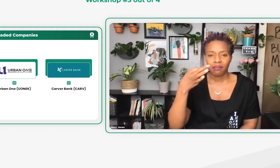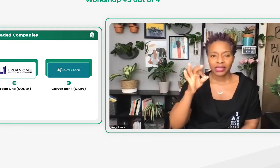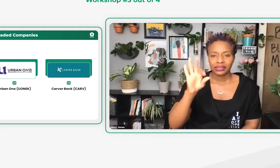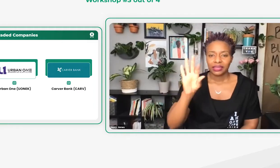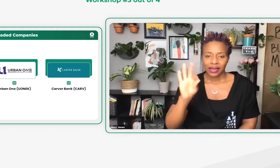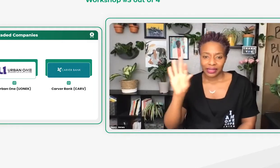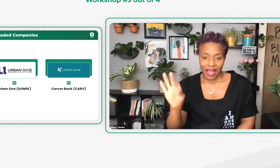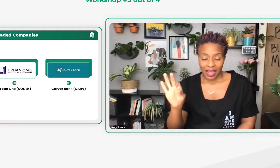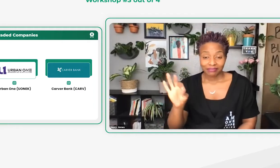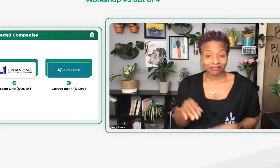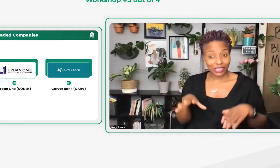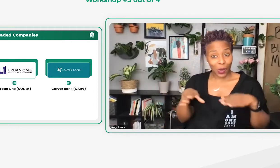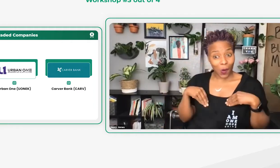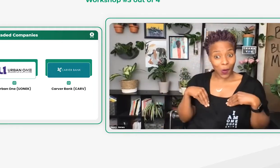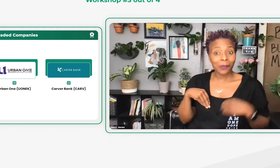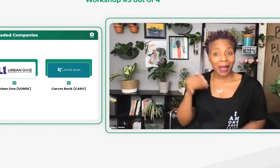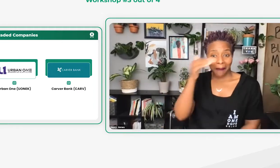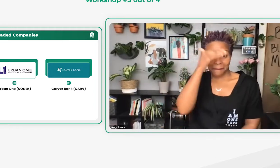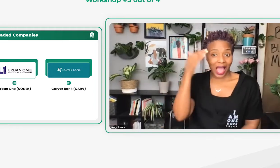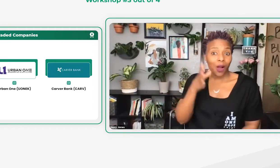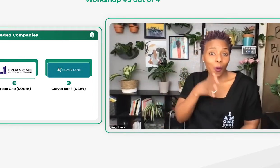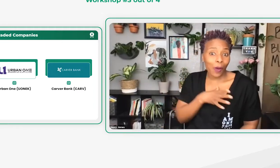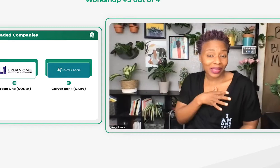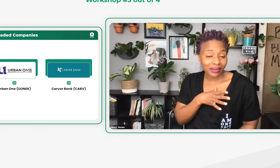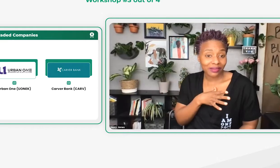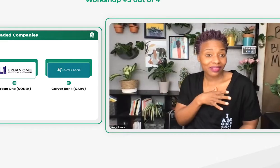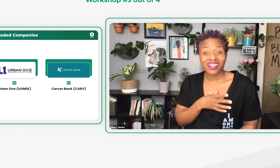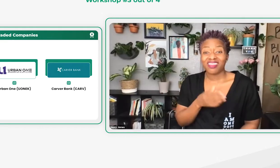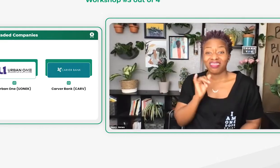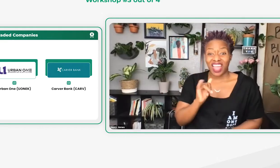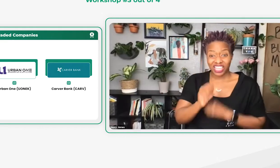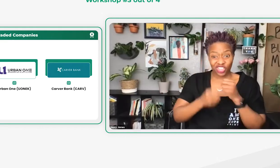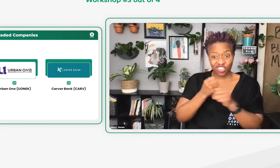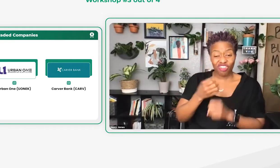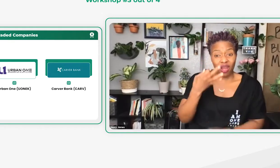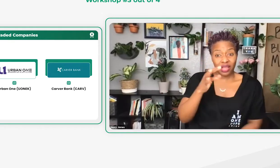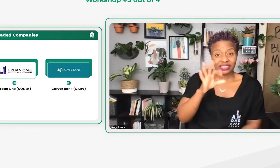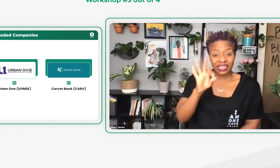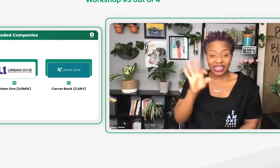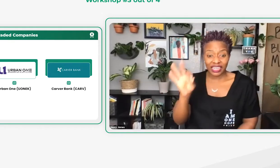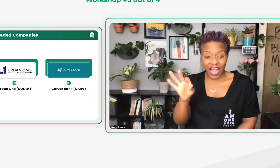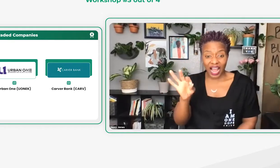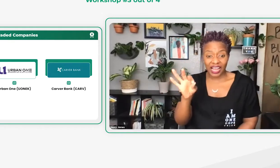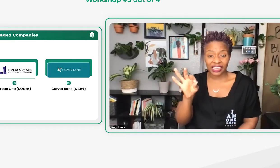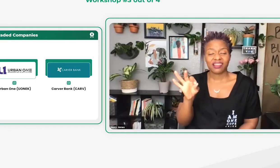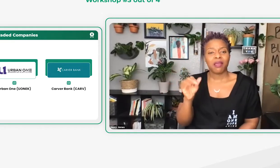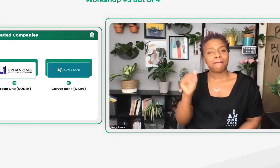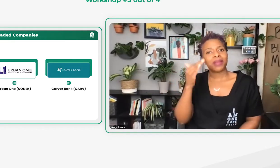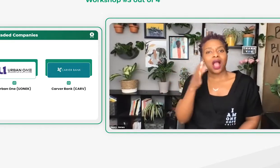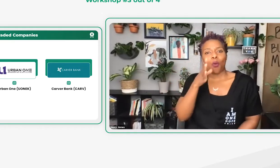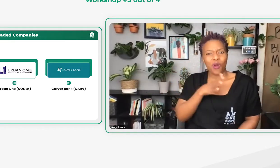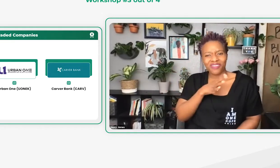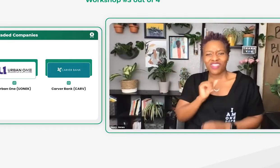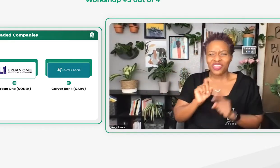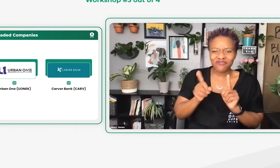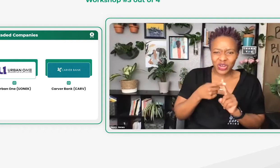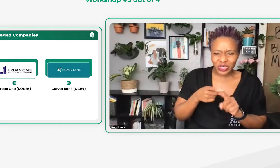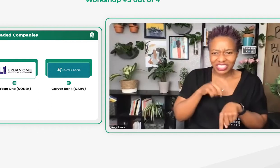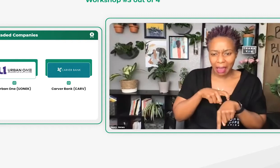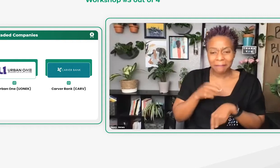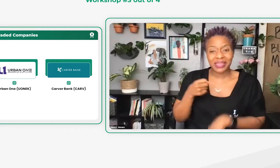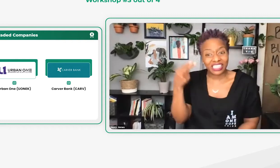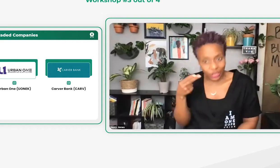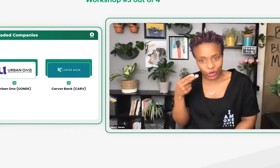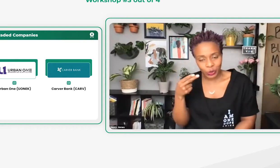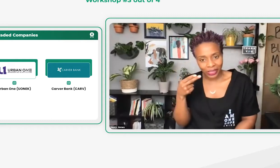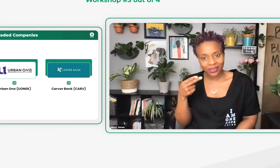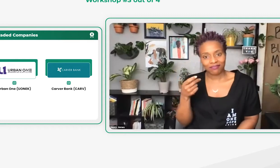has become public in 1919 and it's owned by a black woman who in 1999 was the first time in